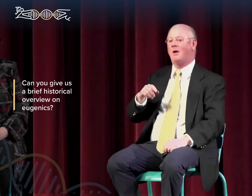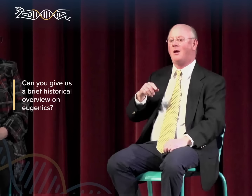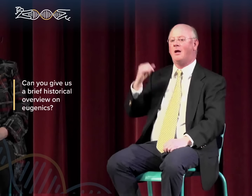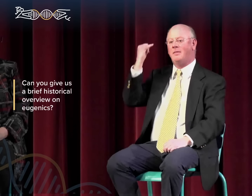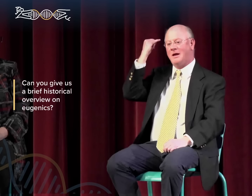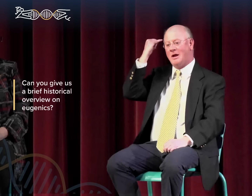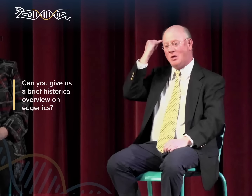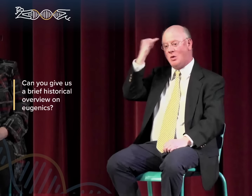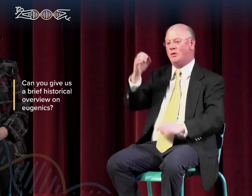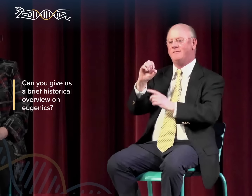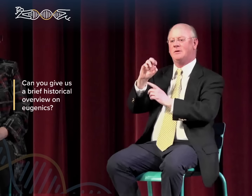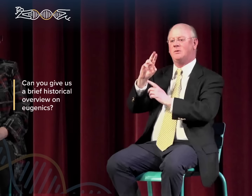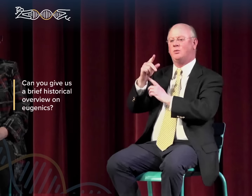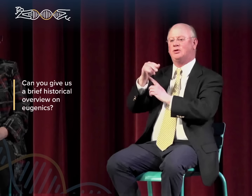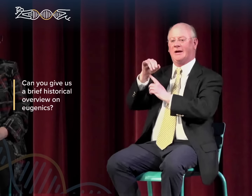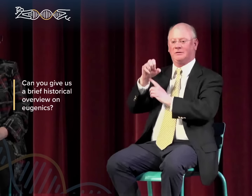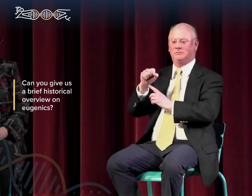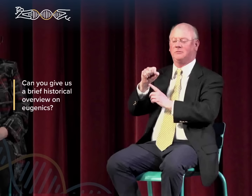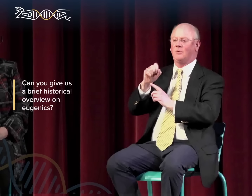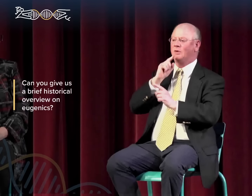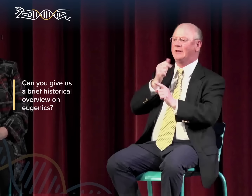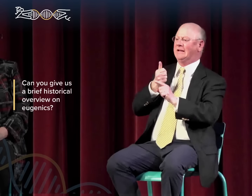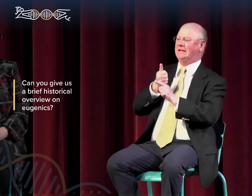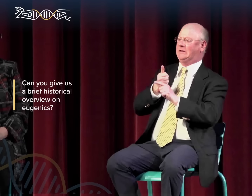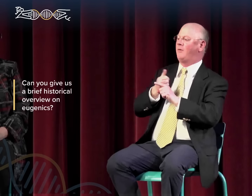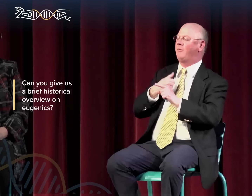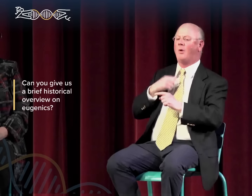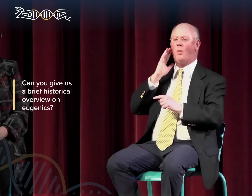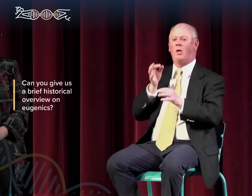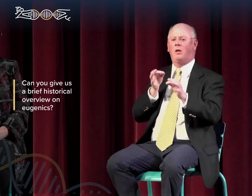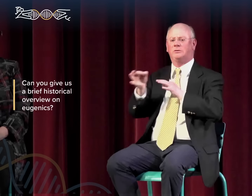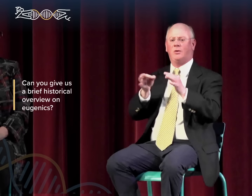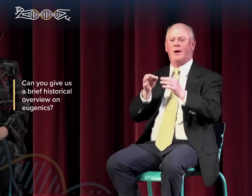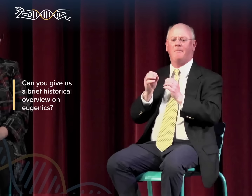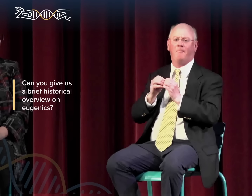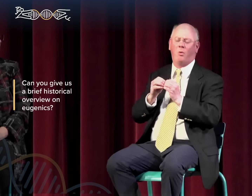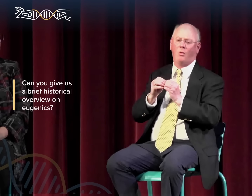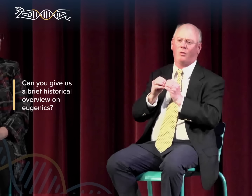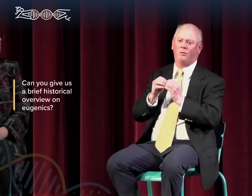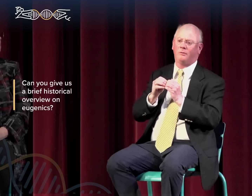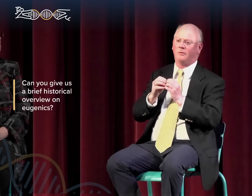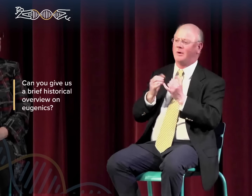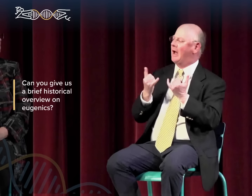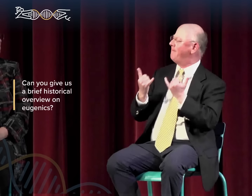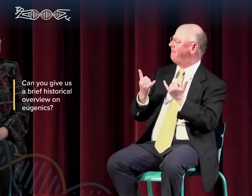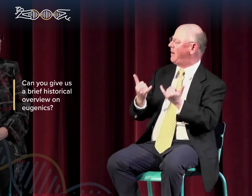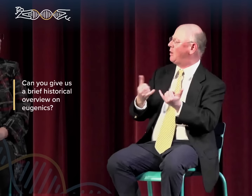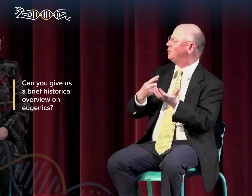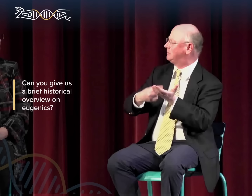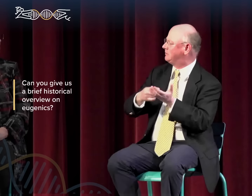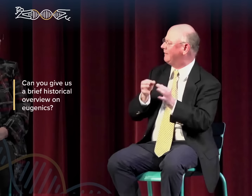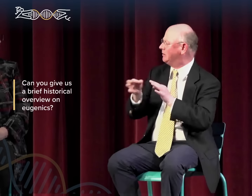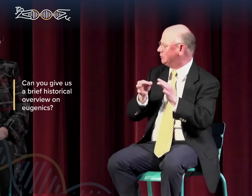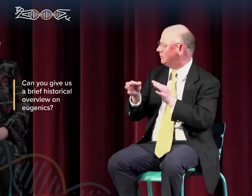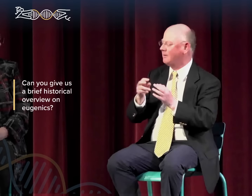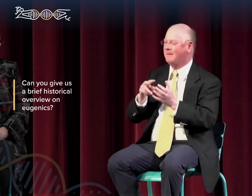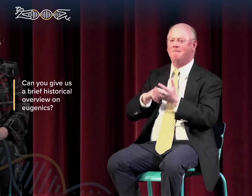But in short, eugenics would be described as, modern definition actually,